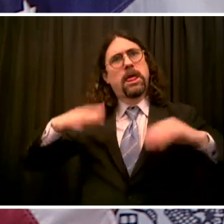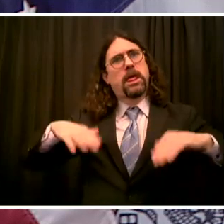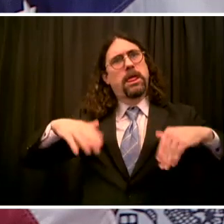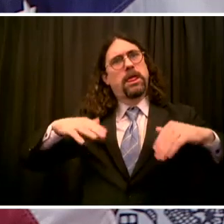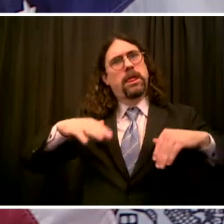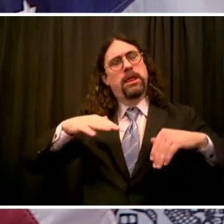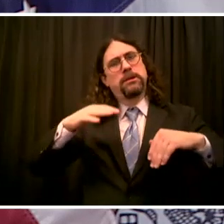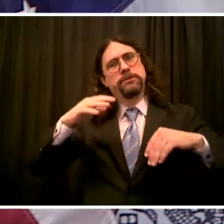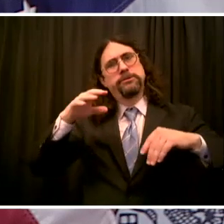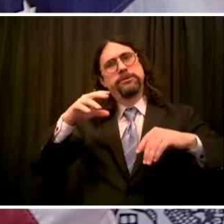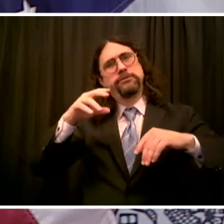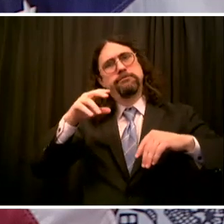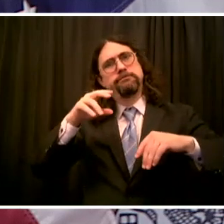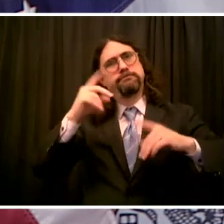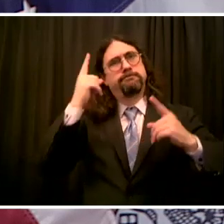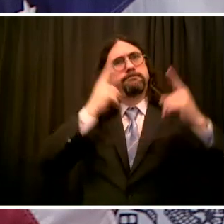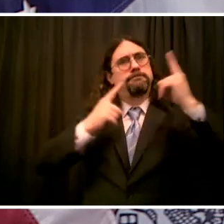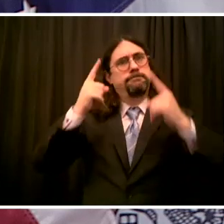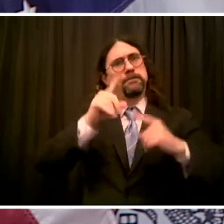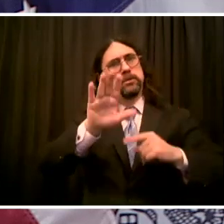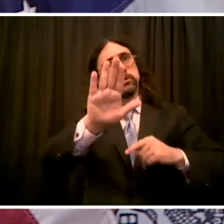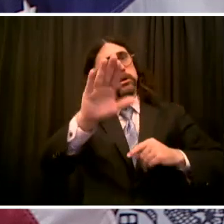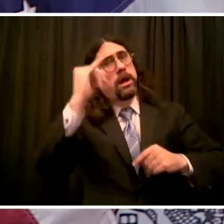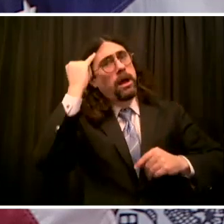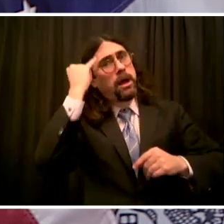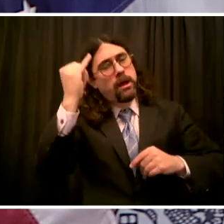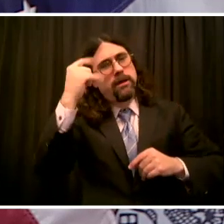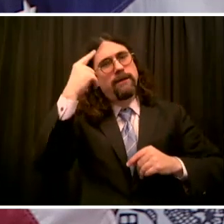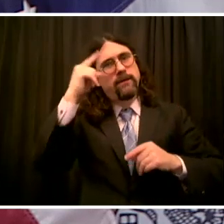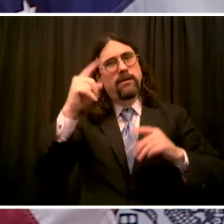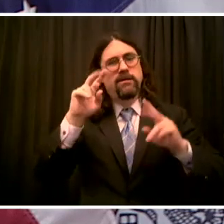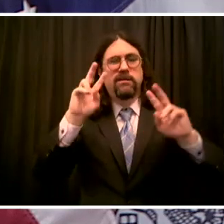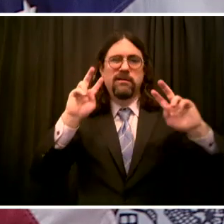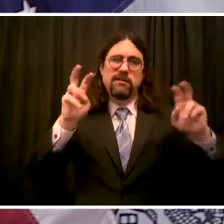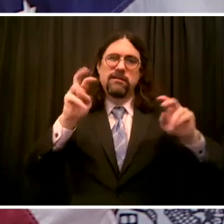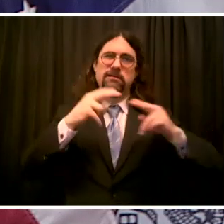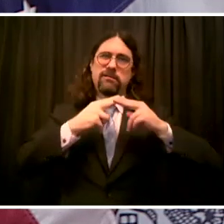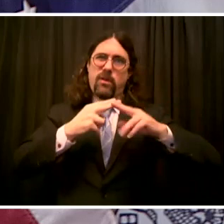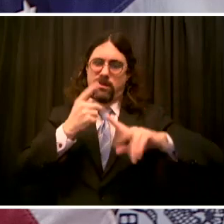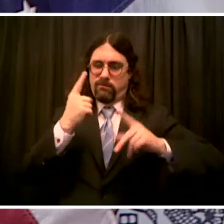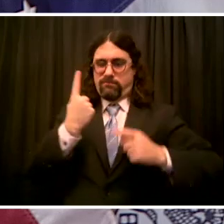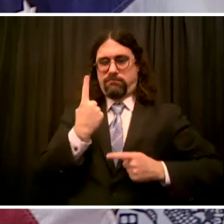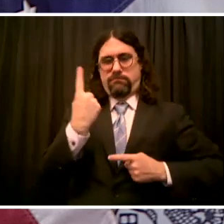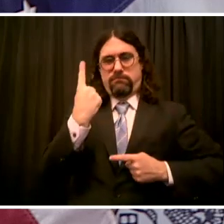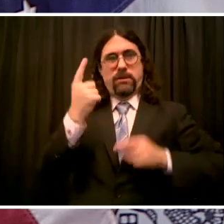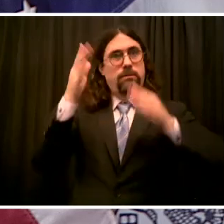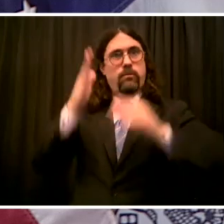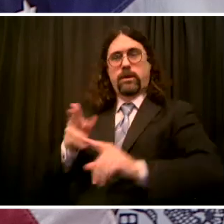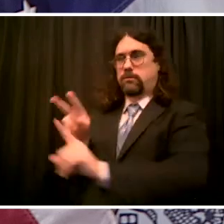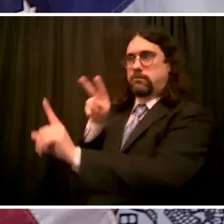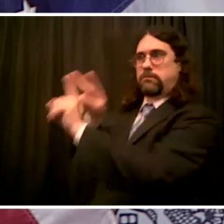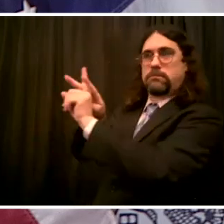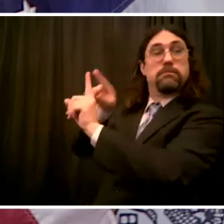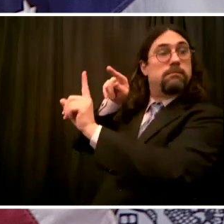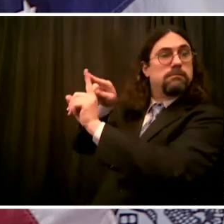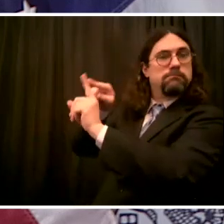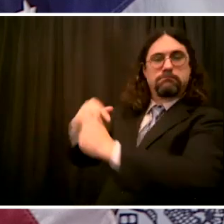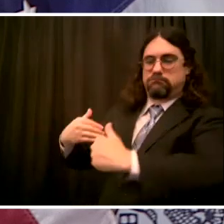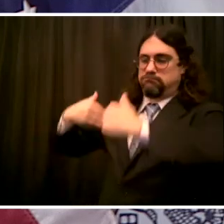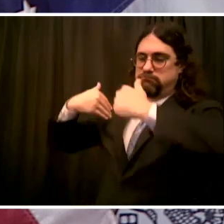FORWARD, WE HAVE NOT NOT OF A SOCIAL DISTANCING CZAR. IT'S AN INTERESTING IDEA.